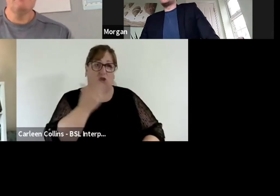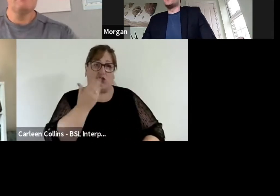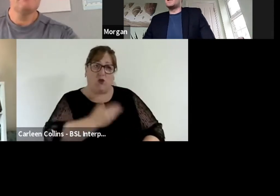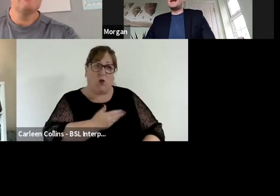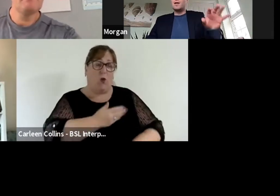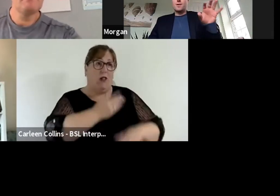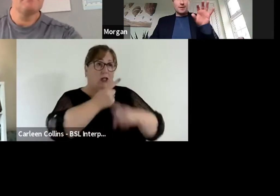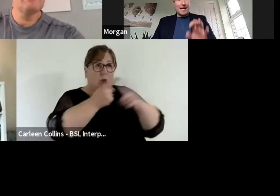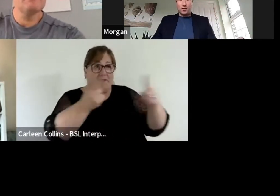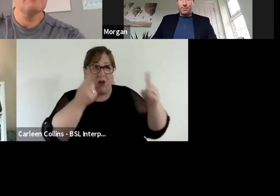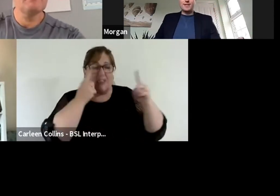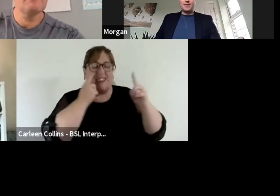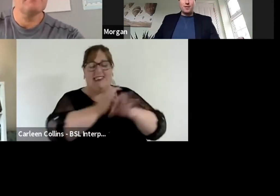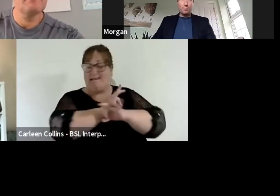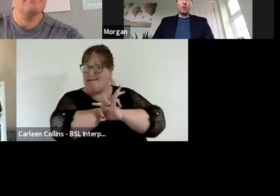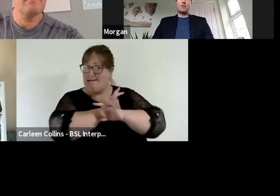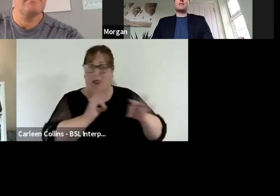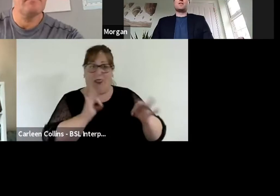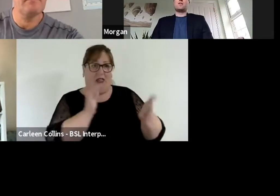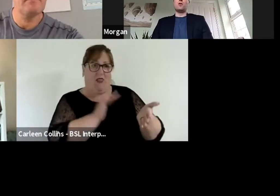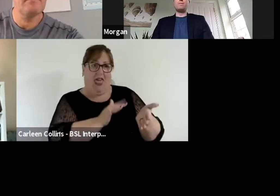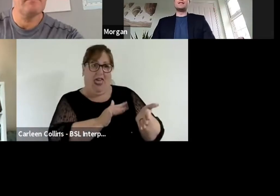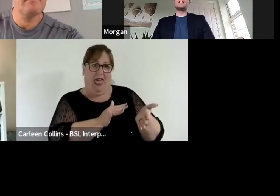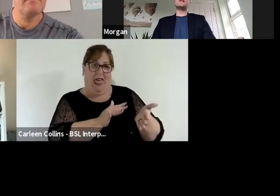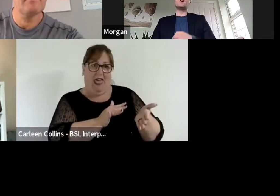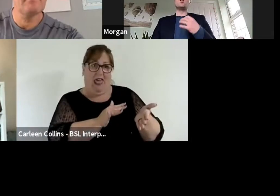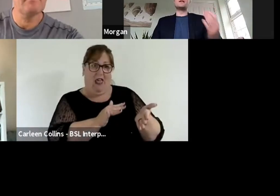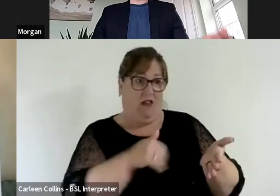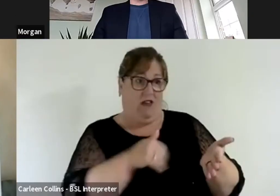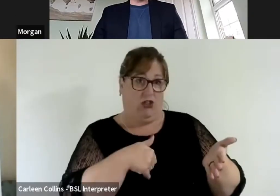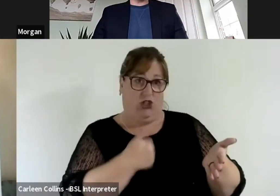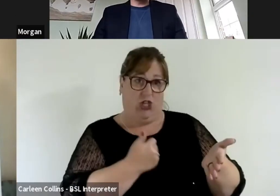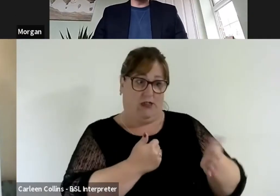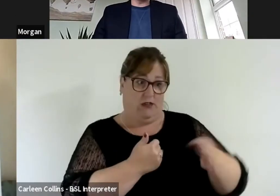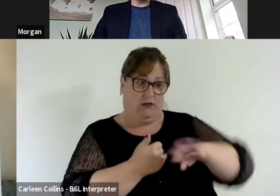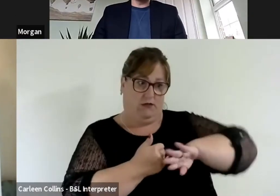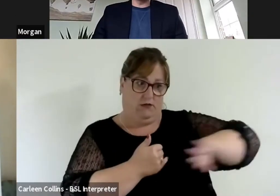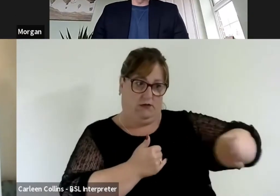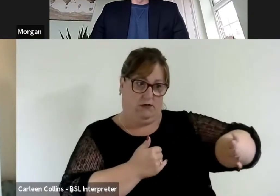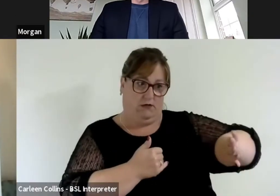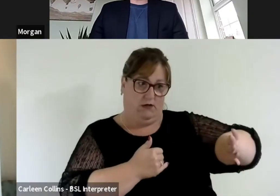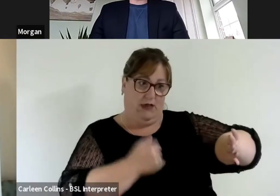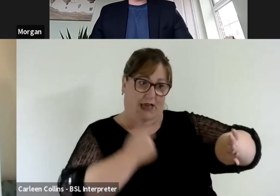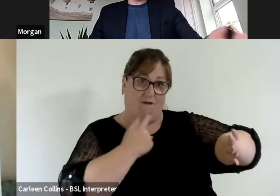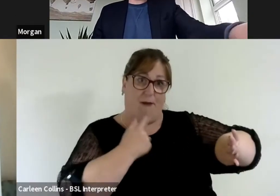When your application is submitted, no-one sees your name or any personal information relating to demographics or school you went you or university.